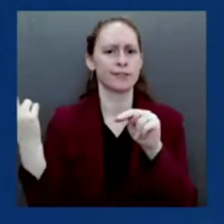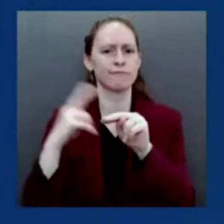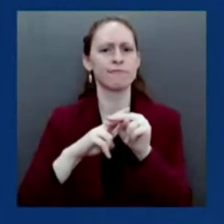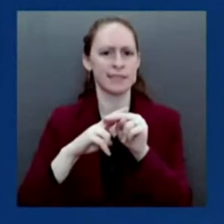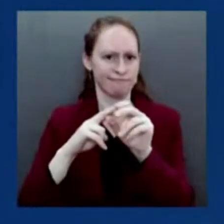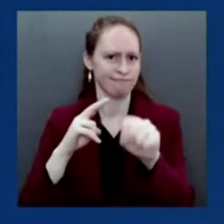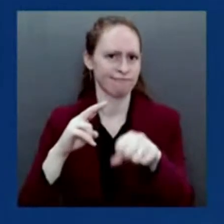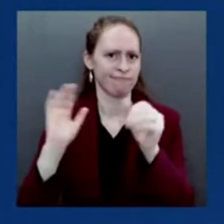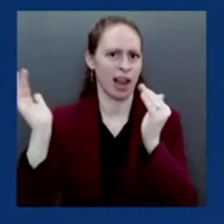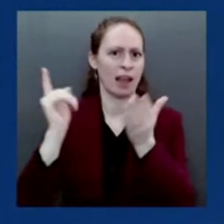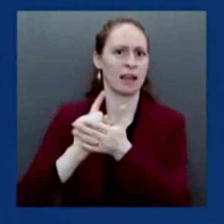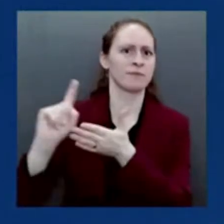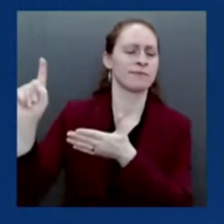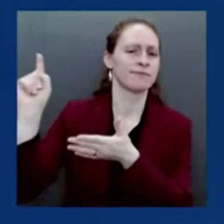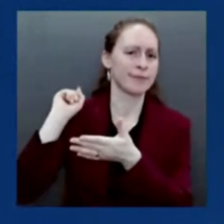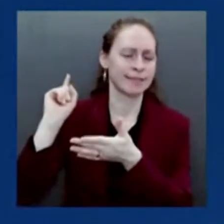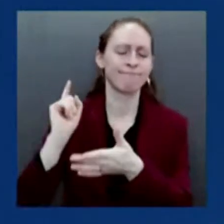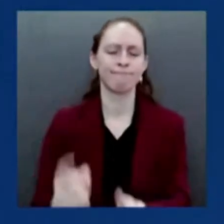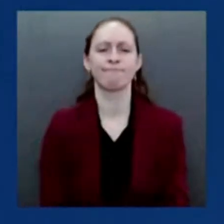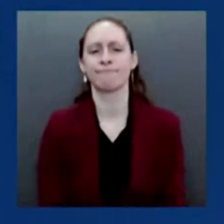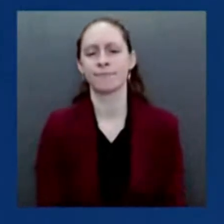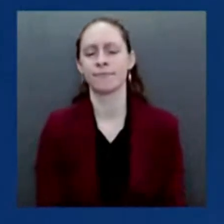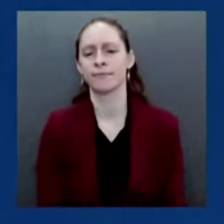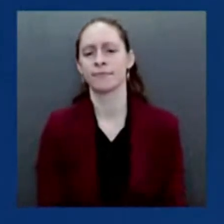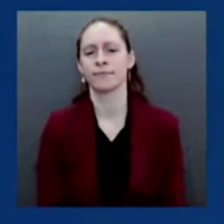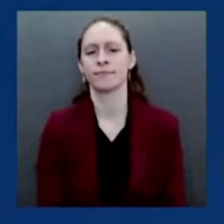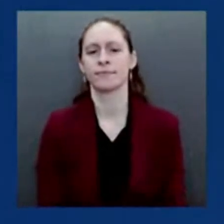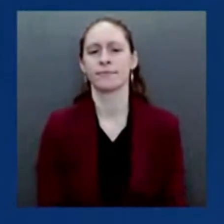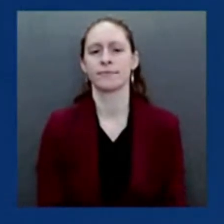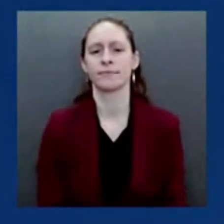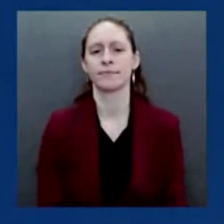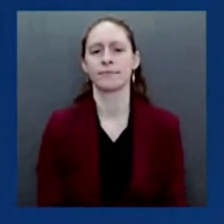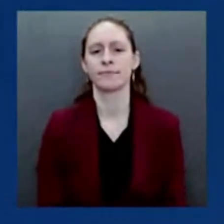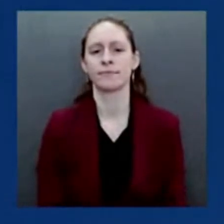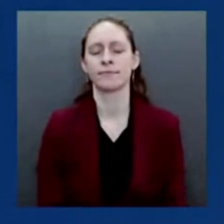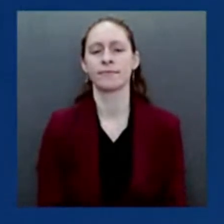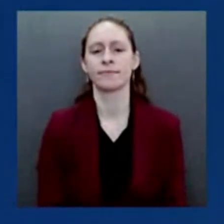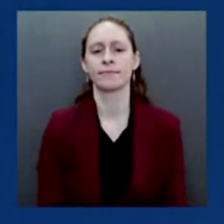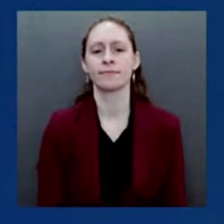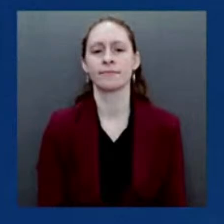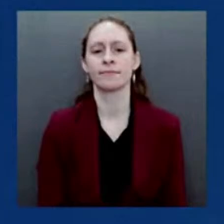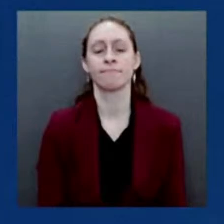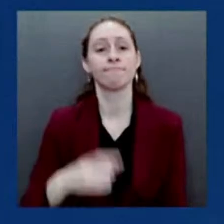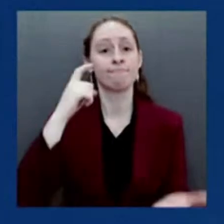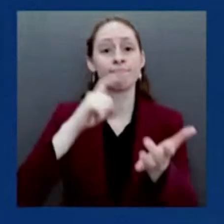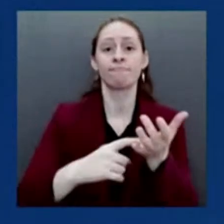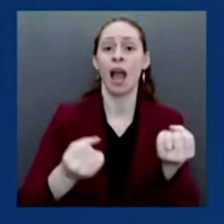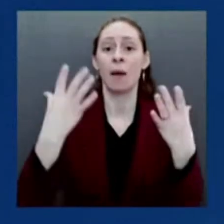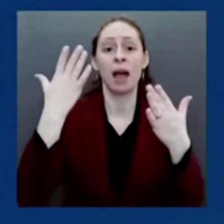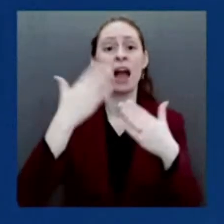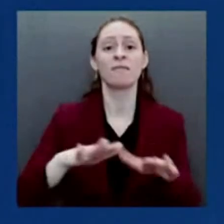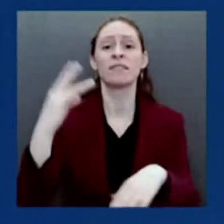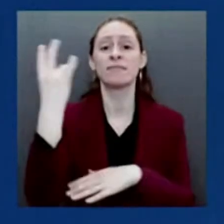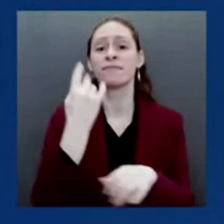THE PREVIOUS WEEK. THE SEVEN DAY AVERAGE OF